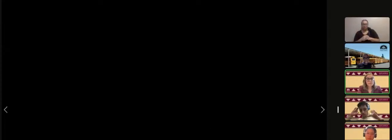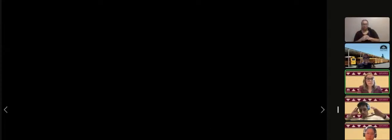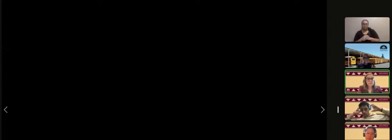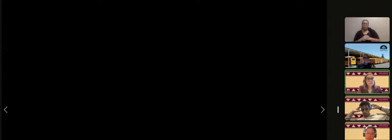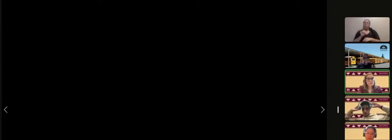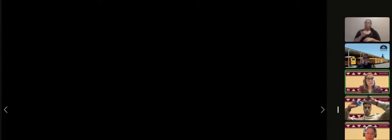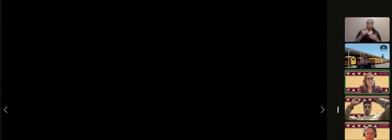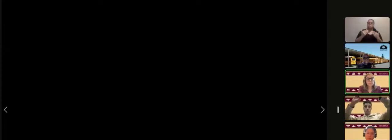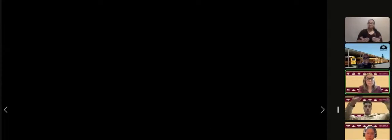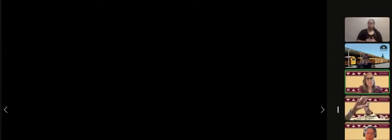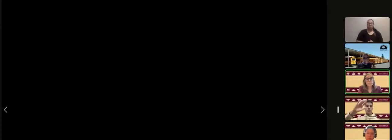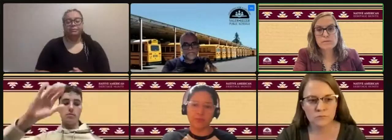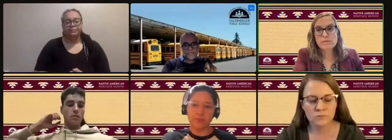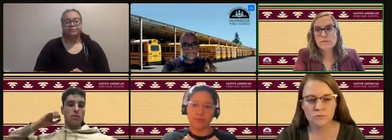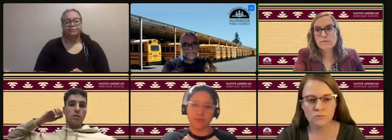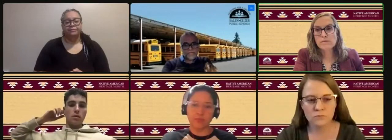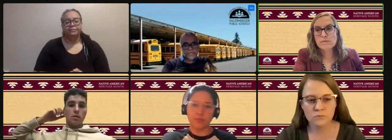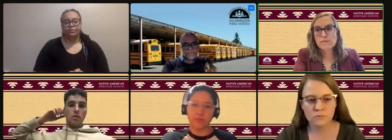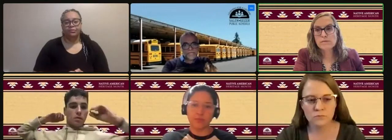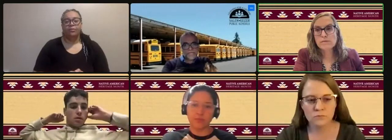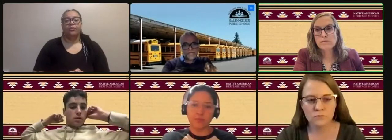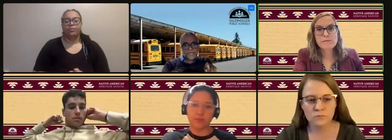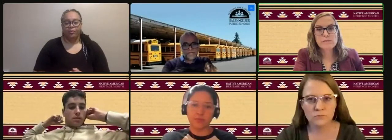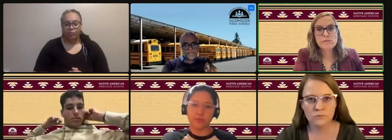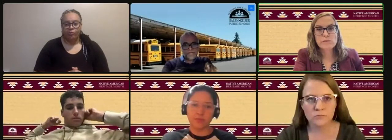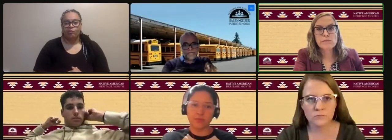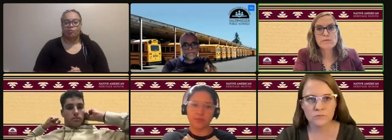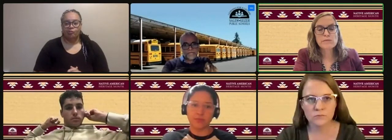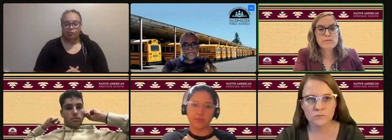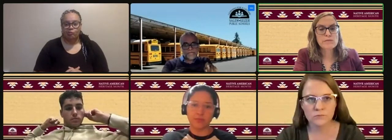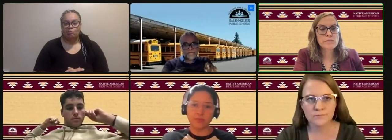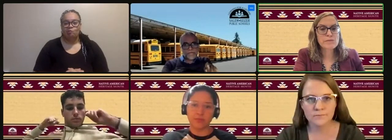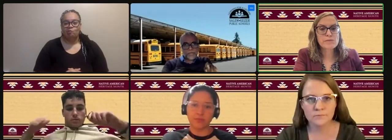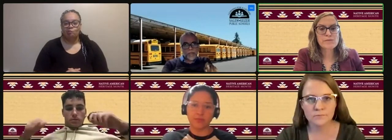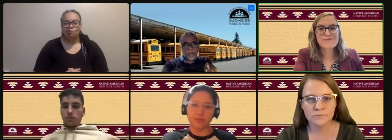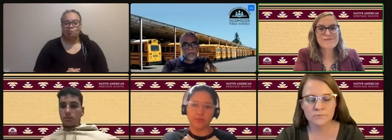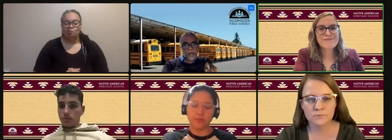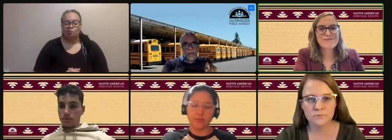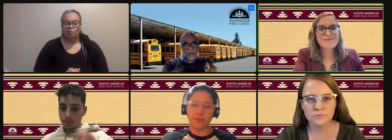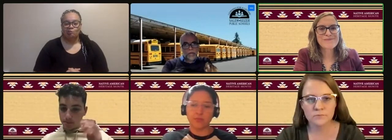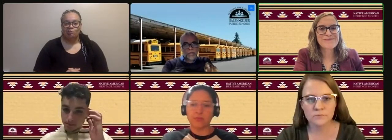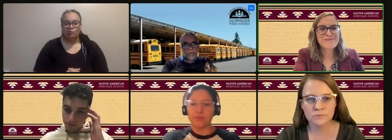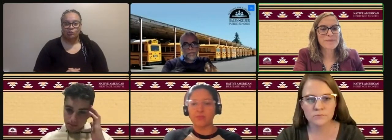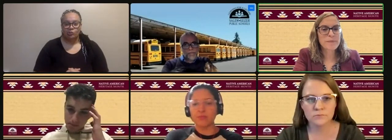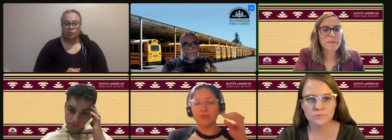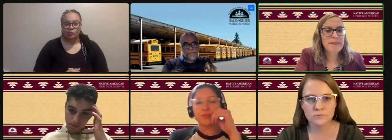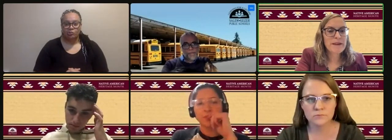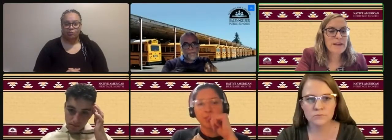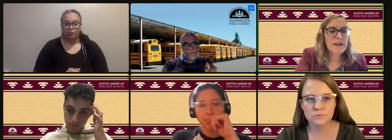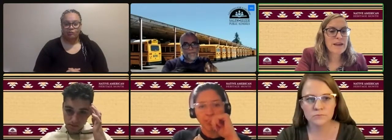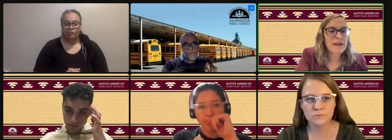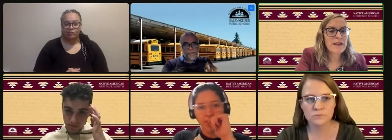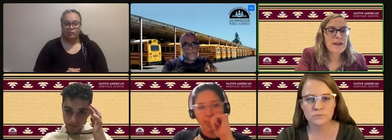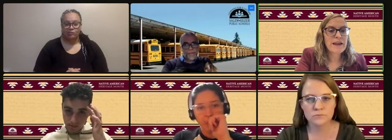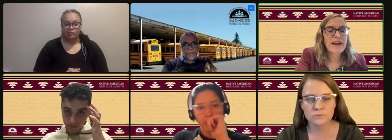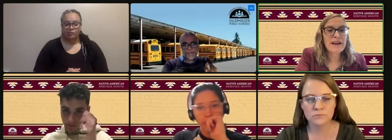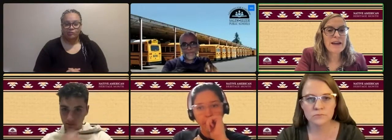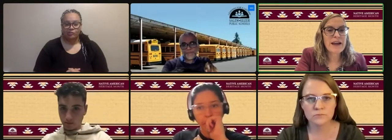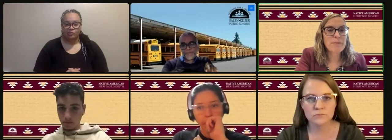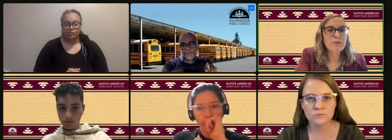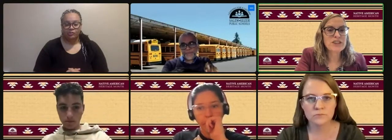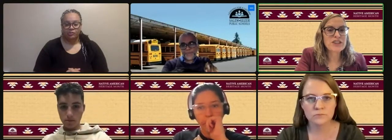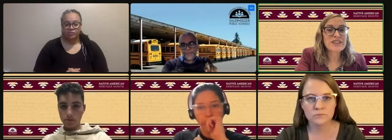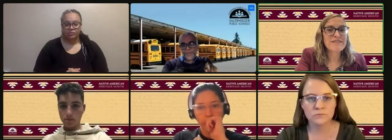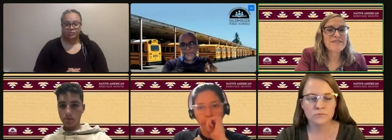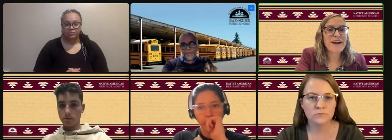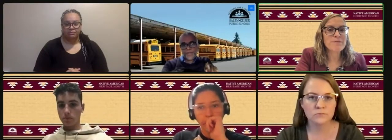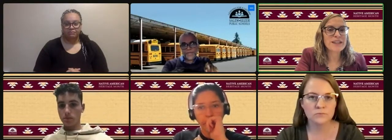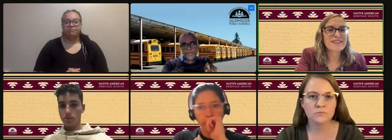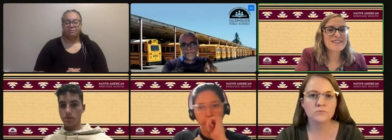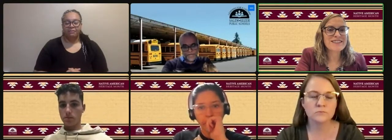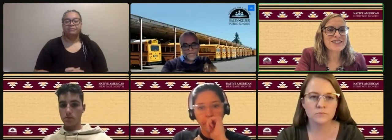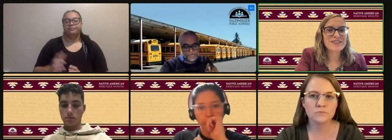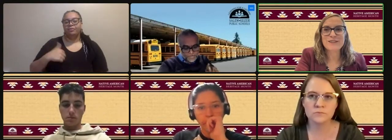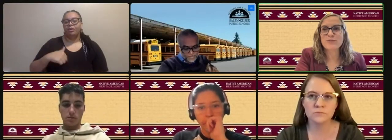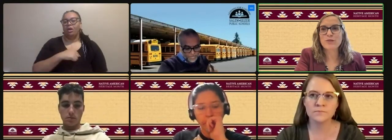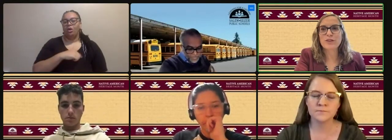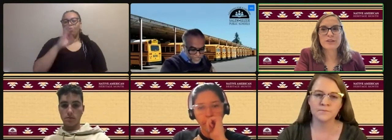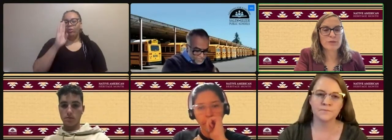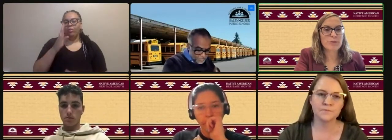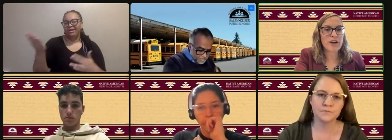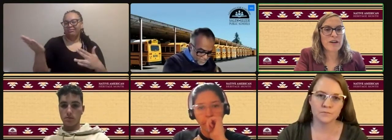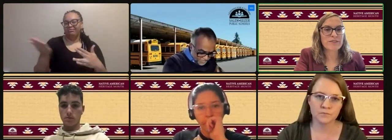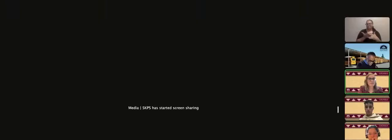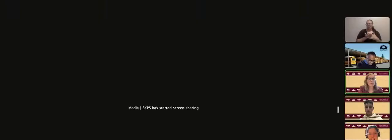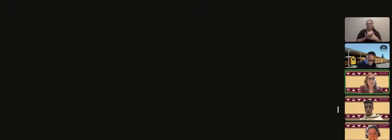OF THE COMMERCE DEPARTMENT'S ON